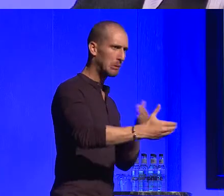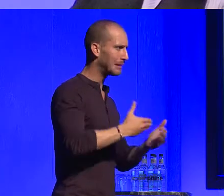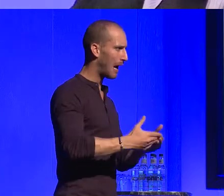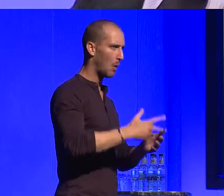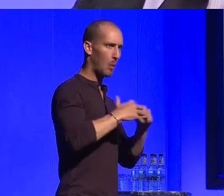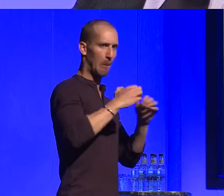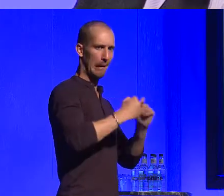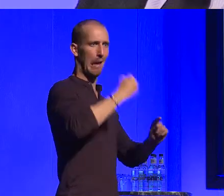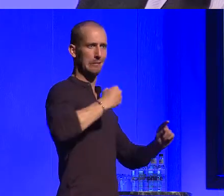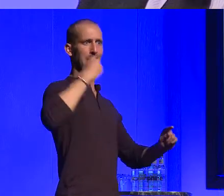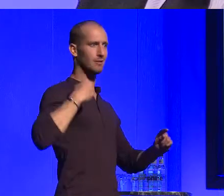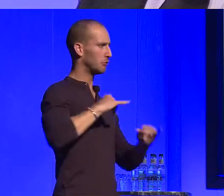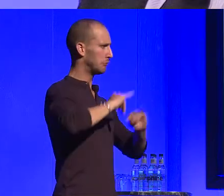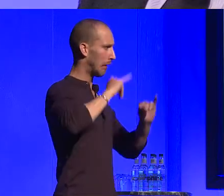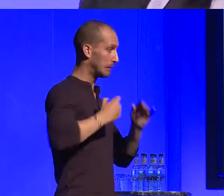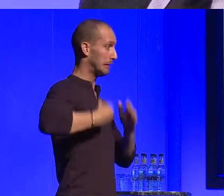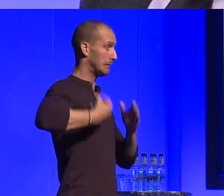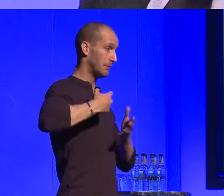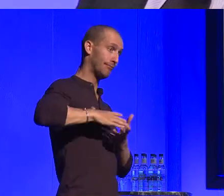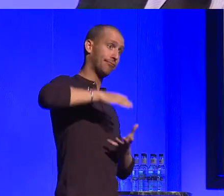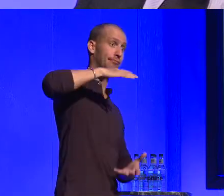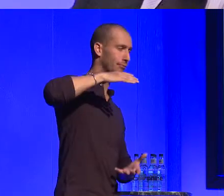have not been sorted out in the meantime.